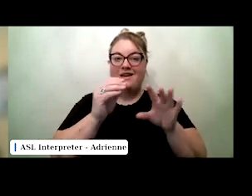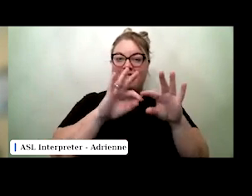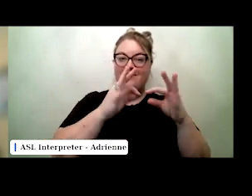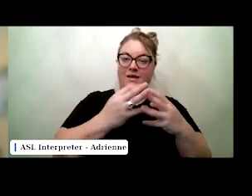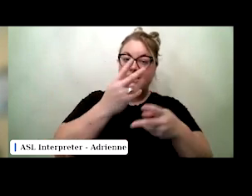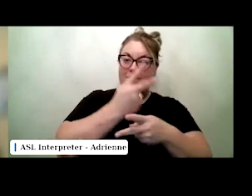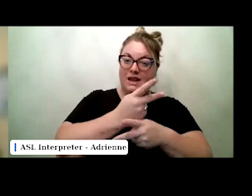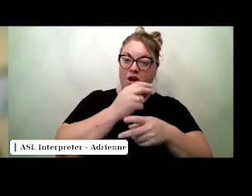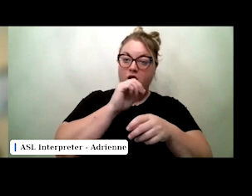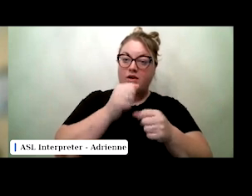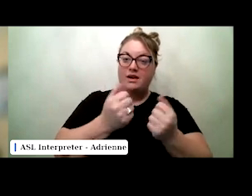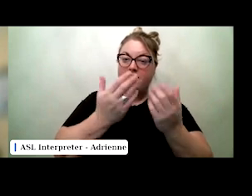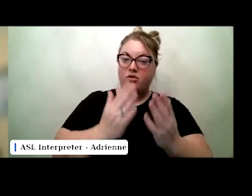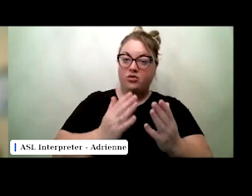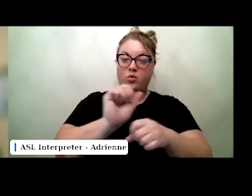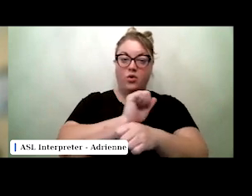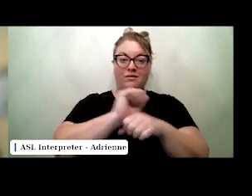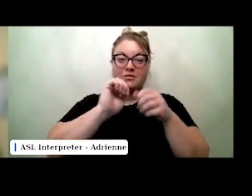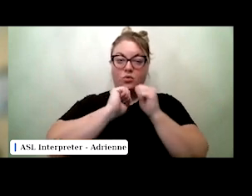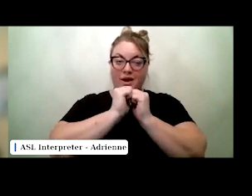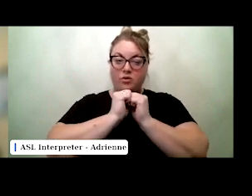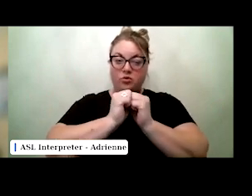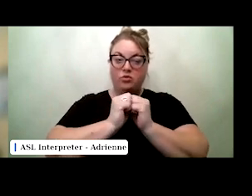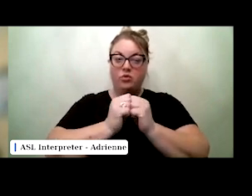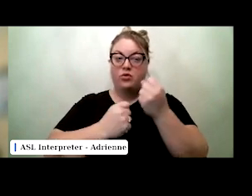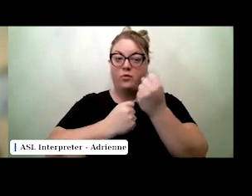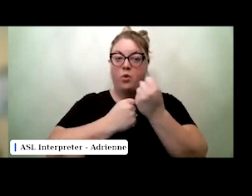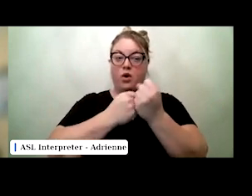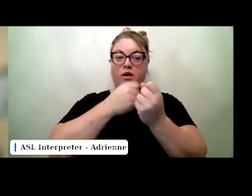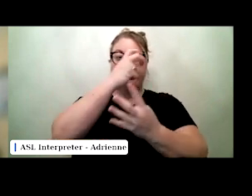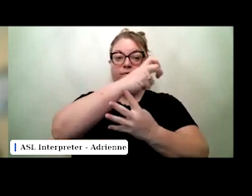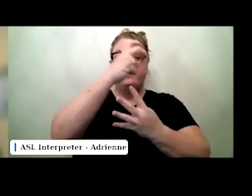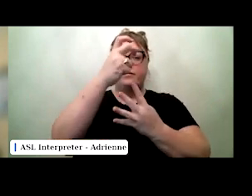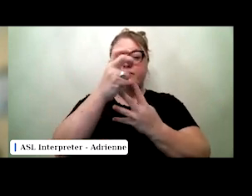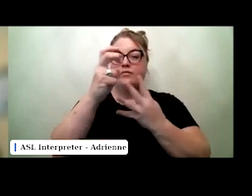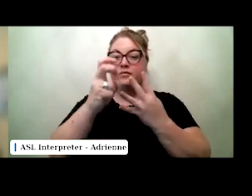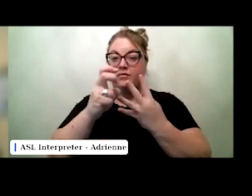Working together to support those carers. What are the issues? You heard Debbie saying.